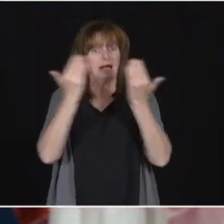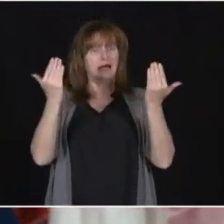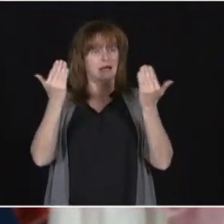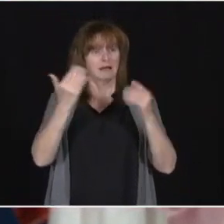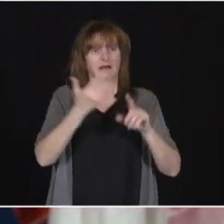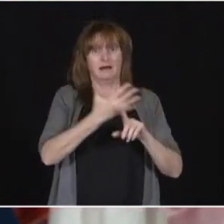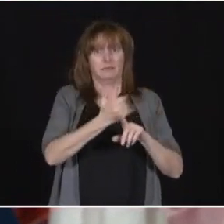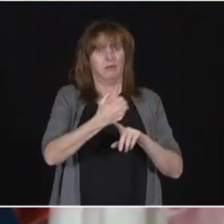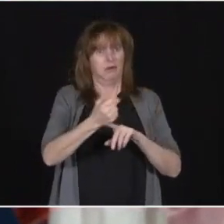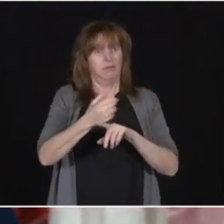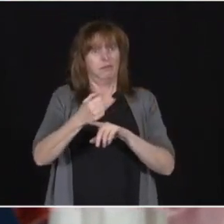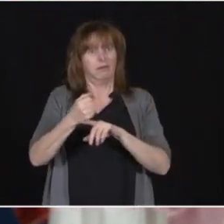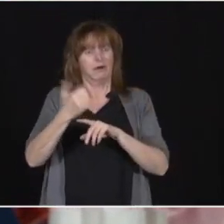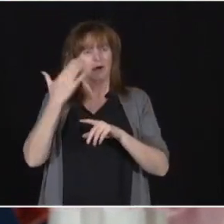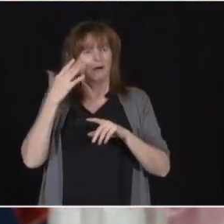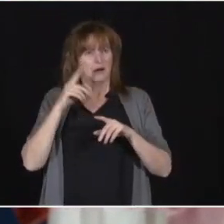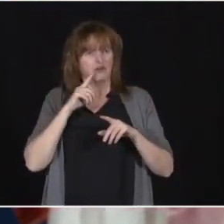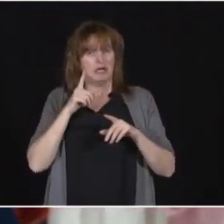Just a piece like that.